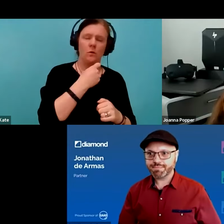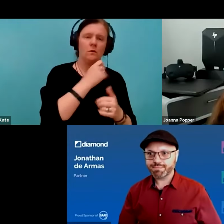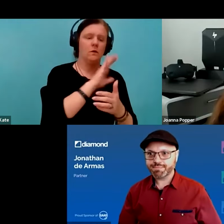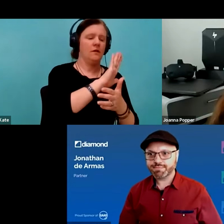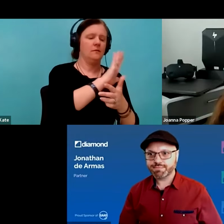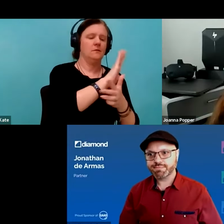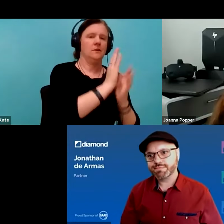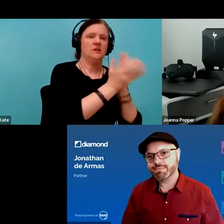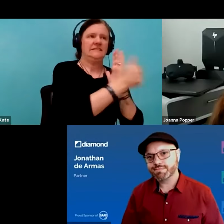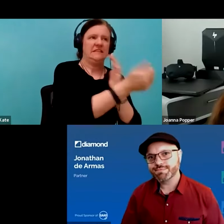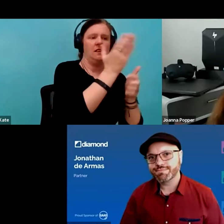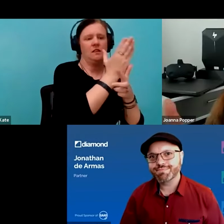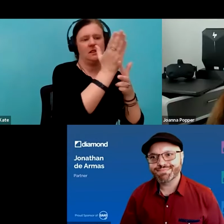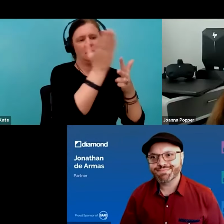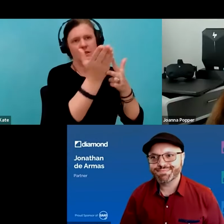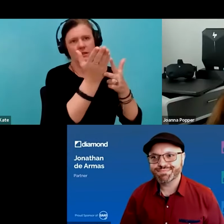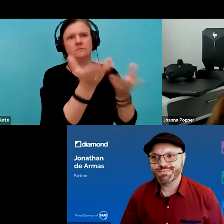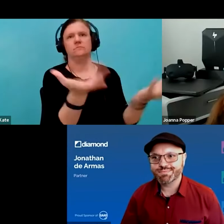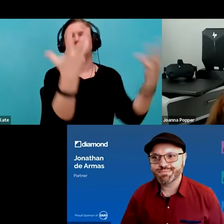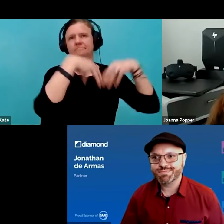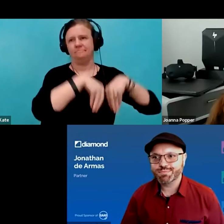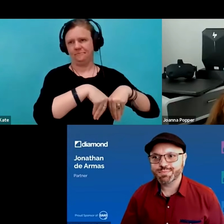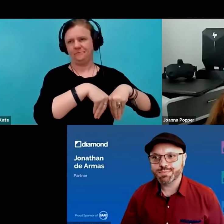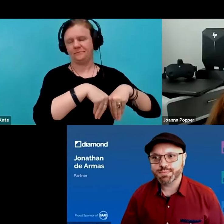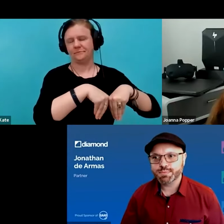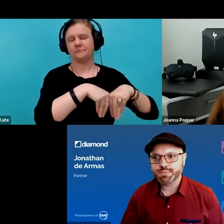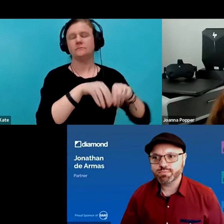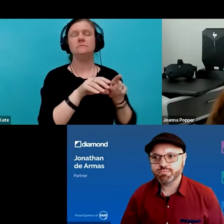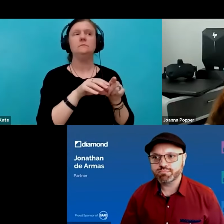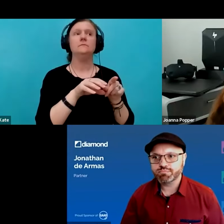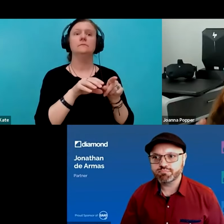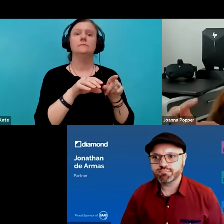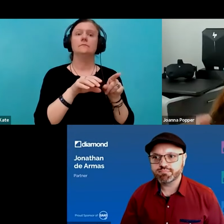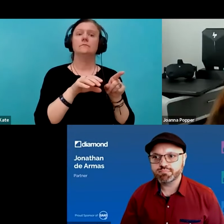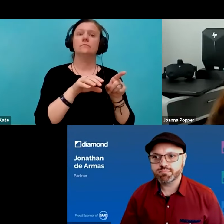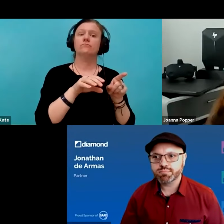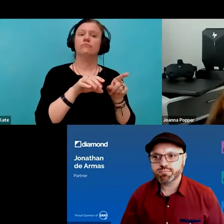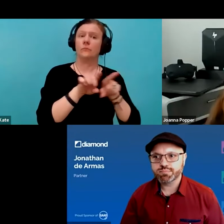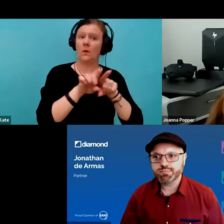at and what their strongest at Joanna Popper: And then additionally, since it is all three of us working